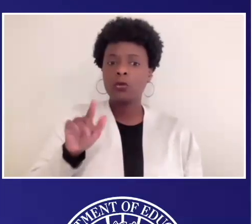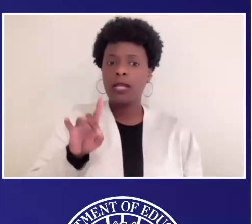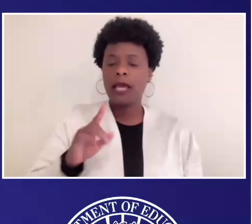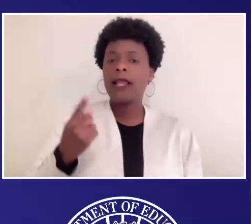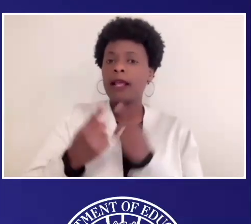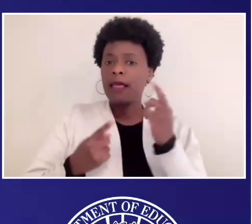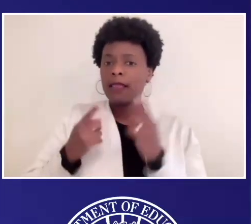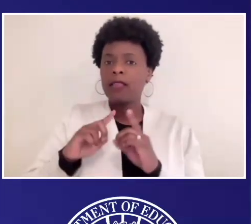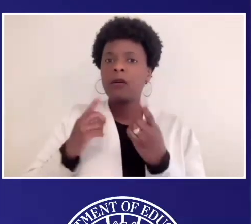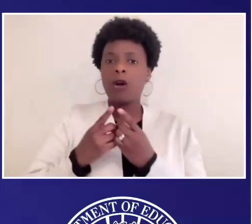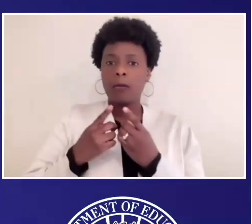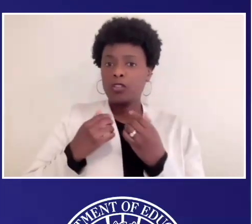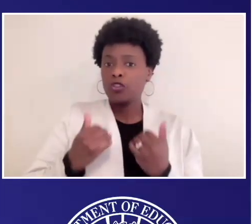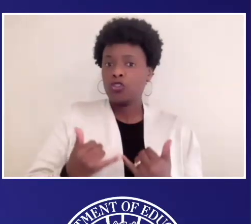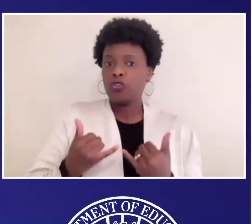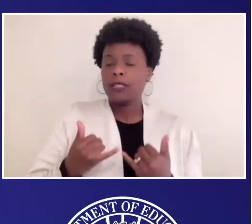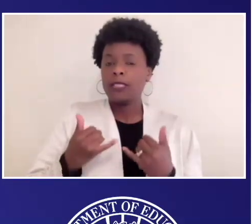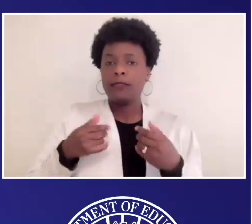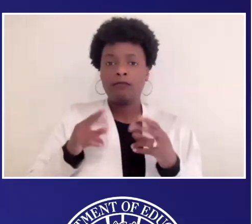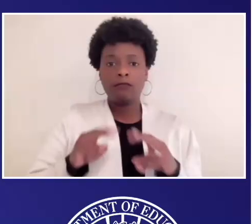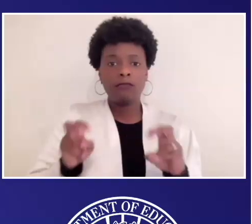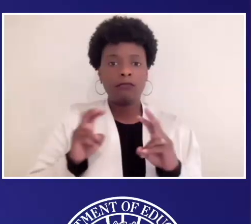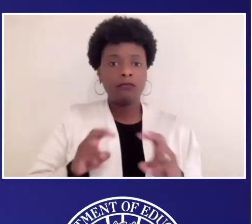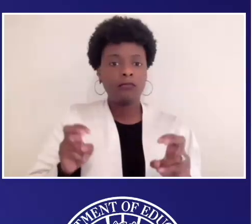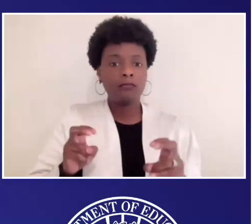currently taking a look at that.